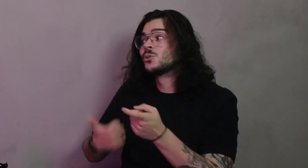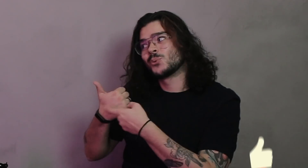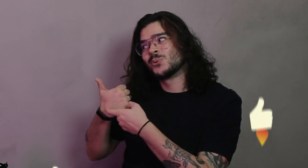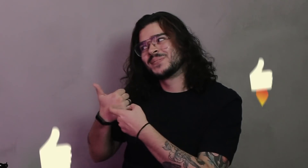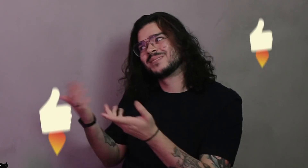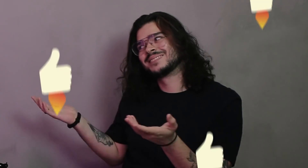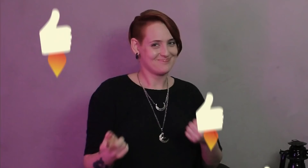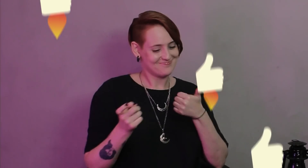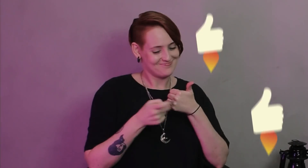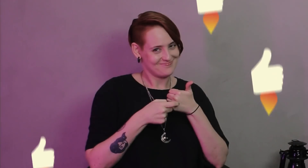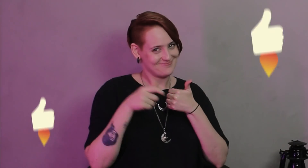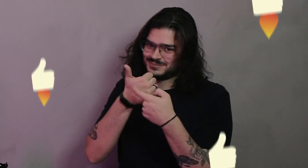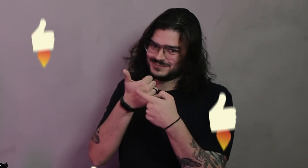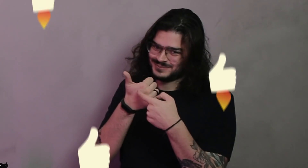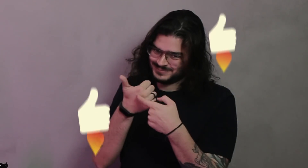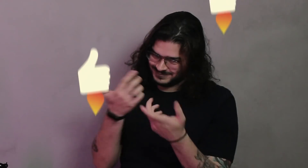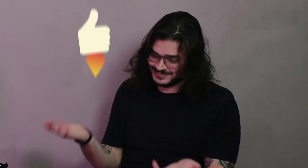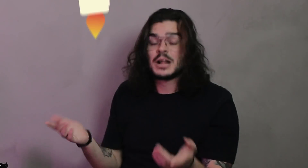Give it a like here!